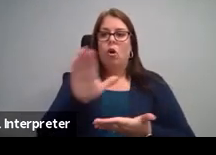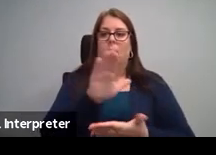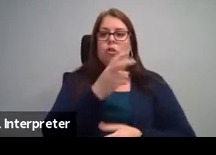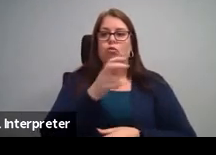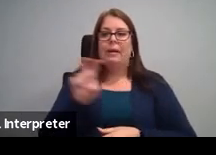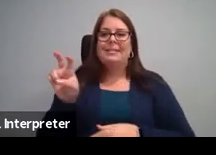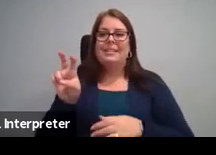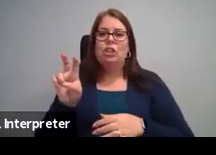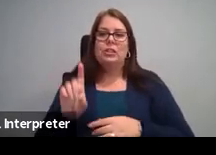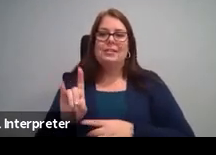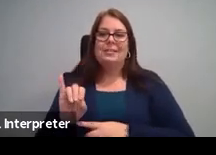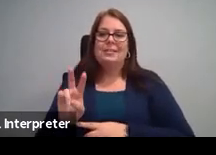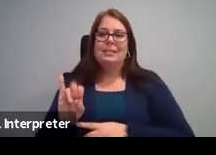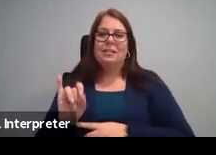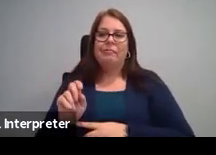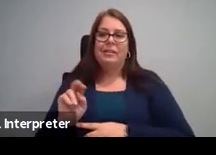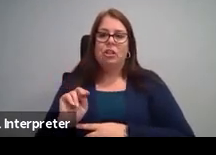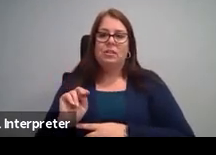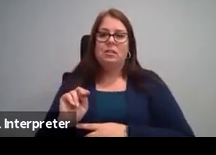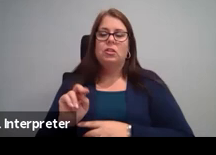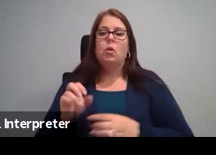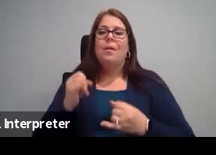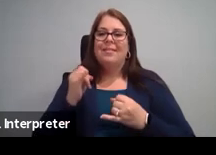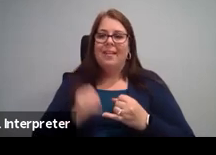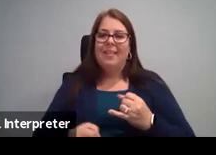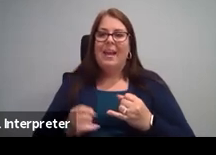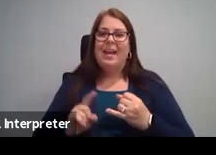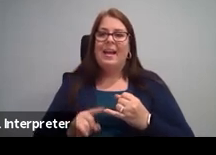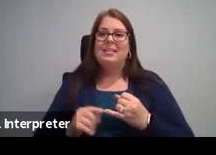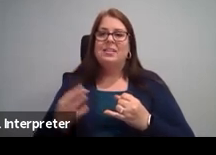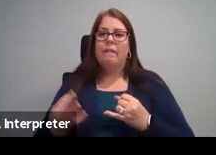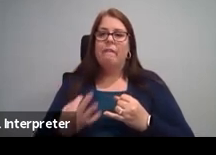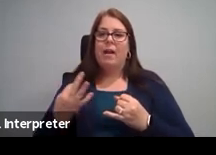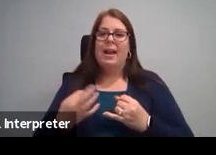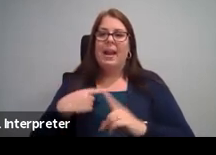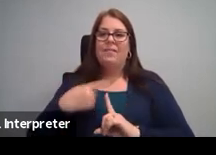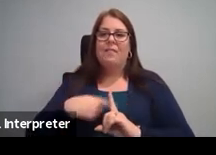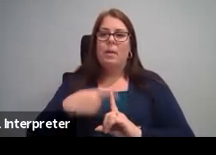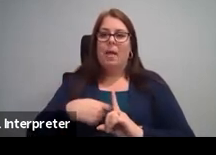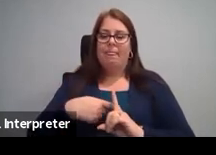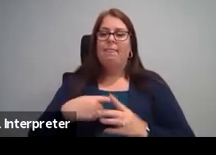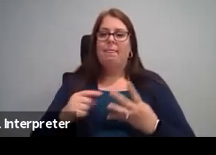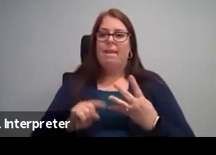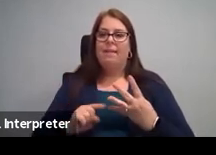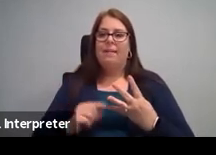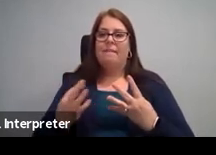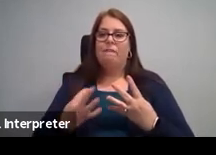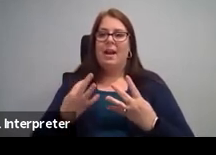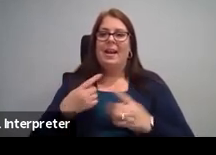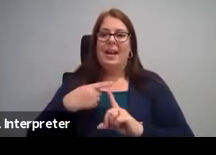Allison frenzel: Every Friday. The last Friday of every month that newsletter is pushed out. And so I will go ahead and drop again into